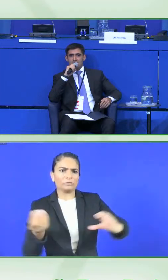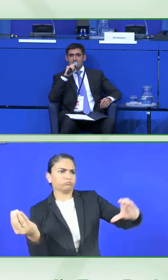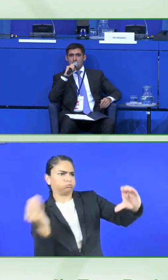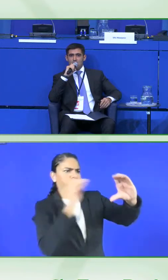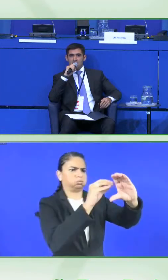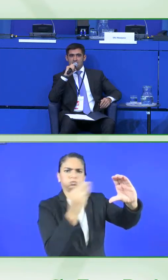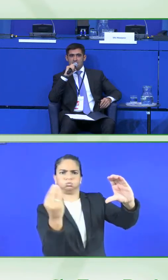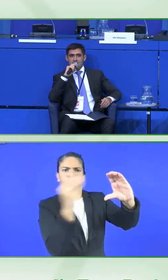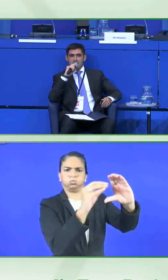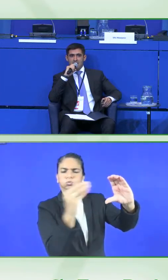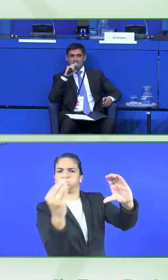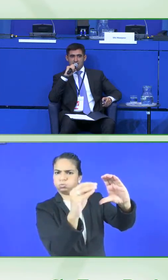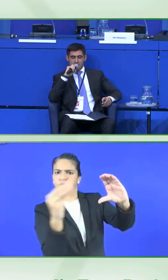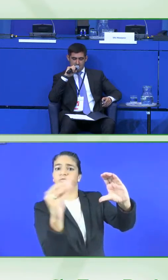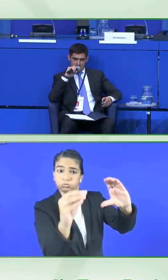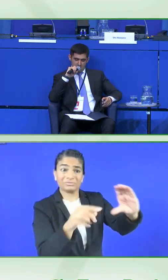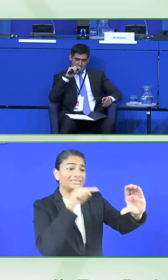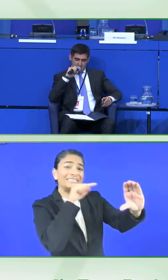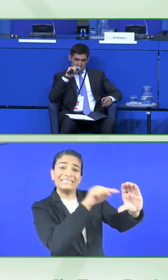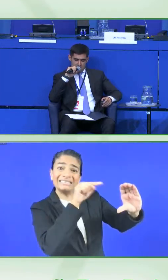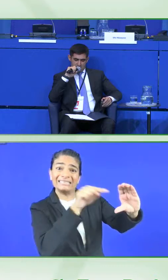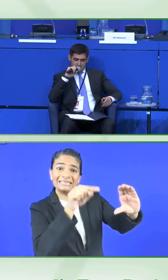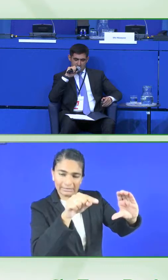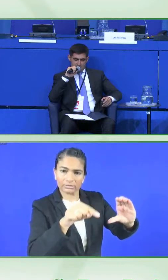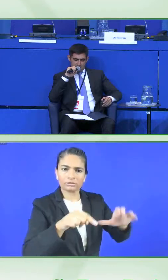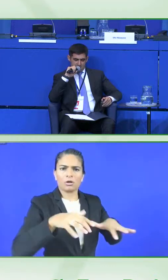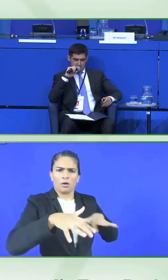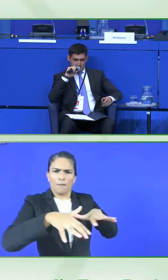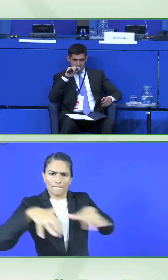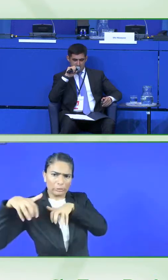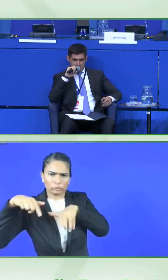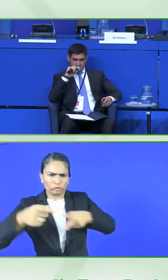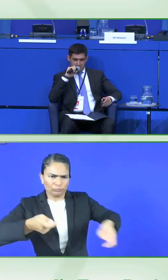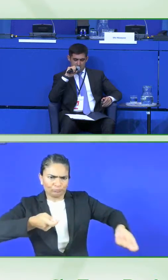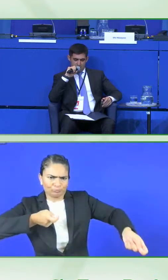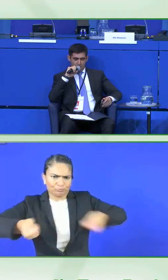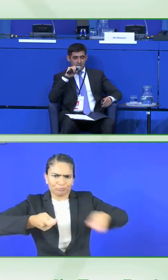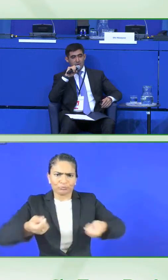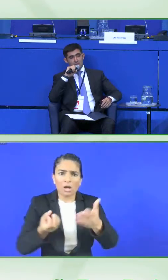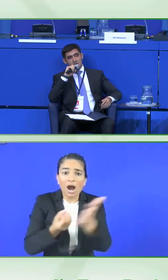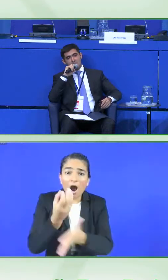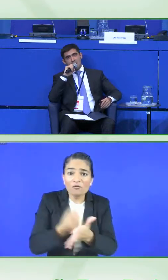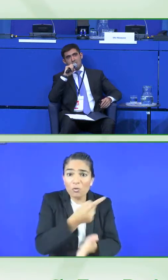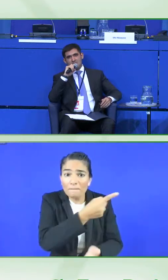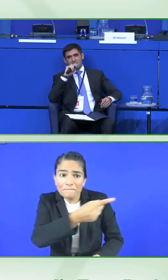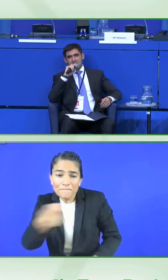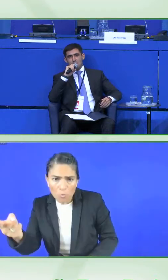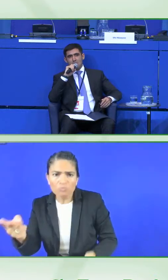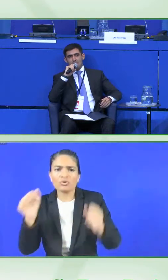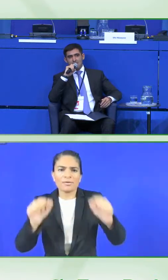please take away, tell us what you have done in Azerbaijan. Ladies and gentlemen, thank you for inviting